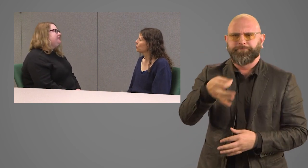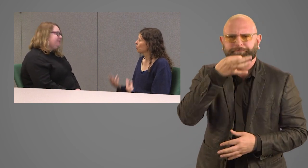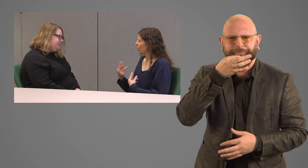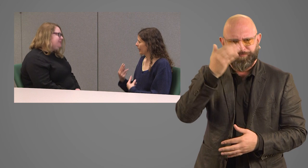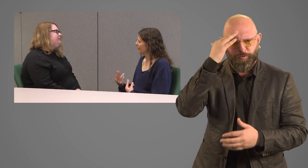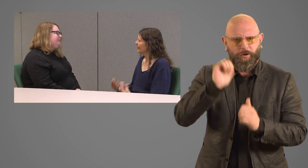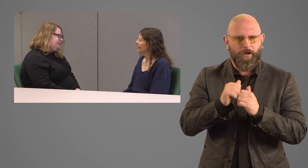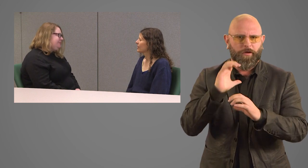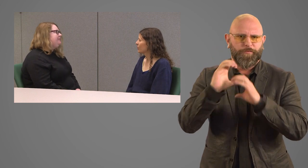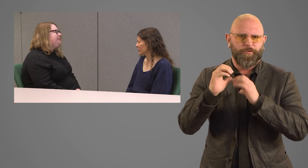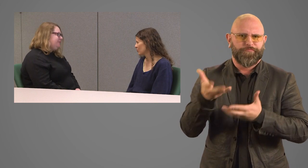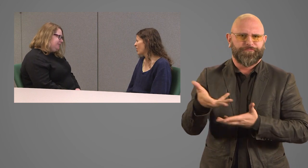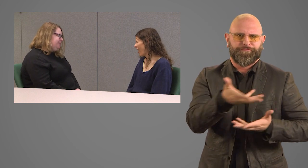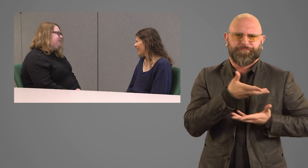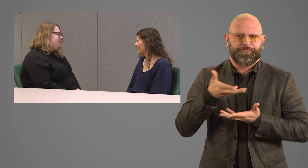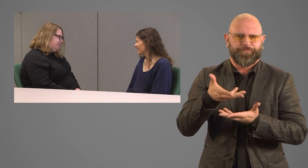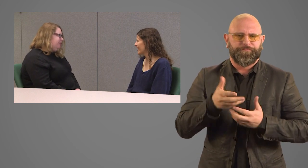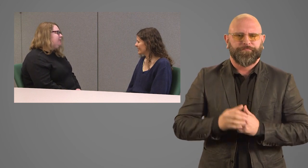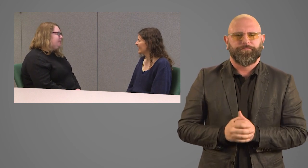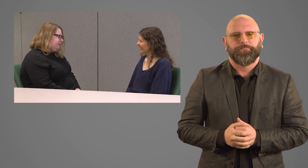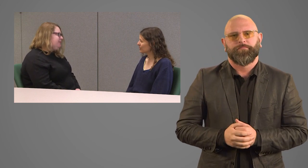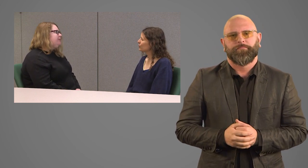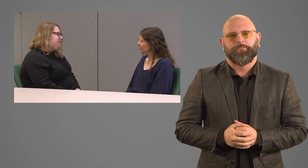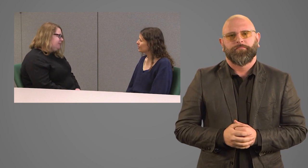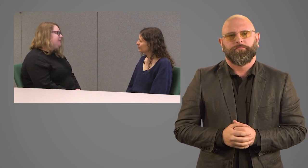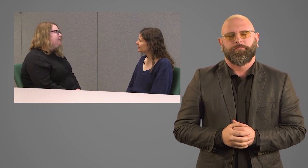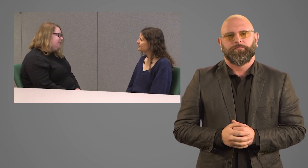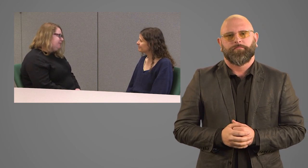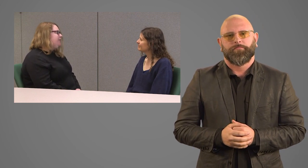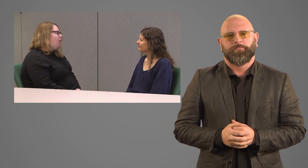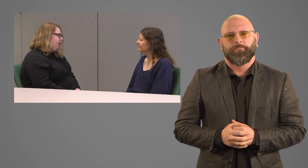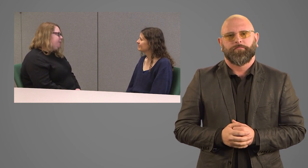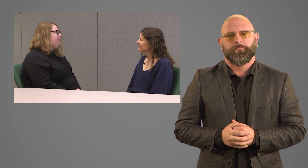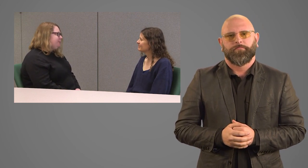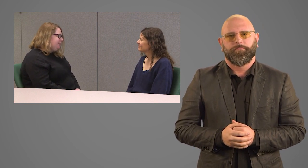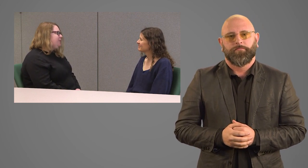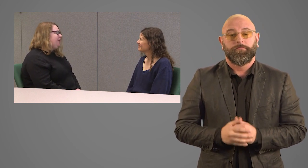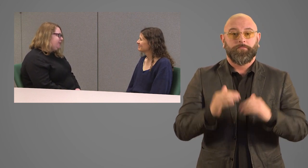Remember, he or she is the expert!